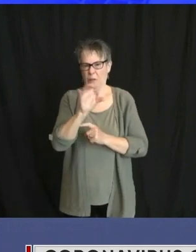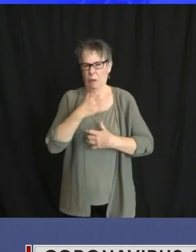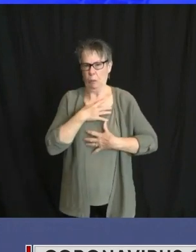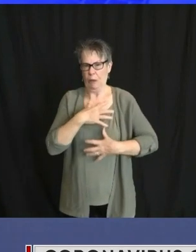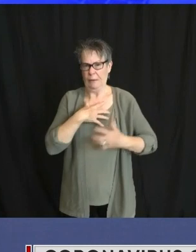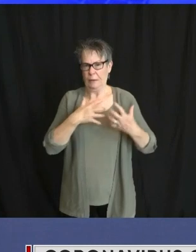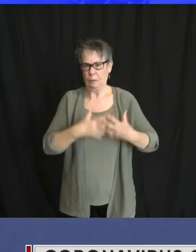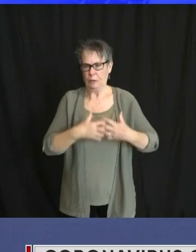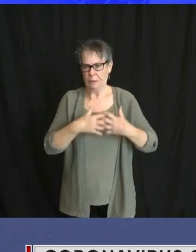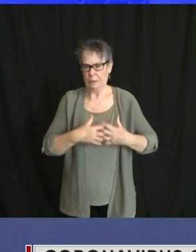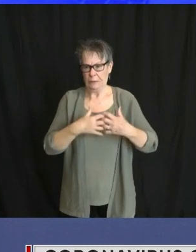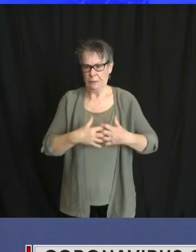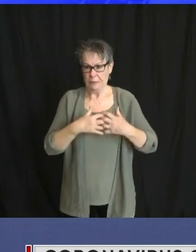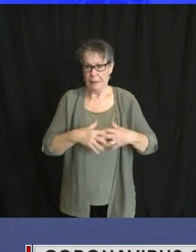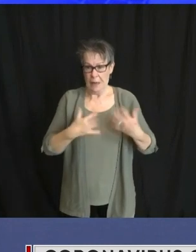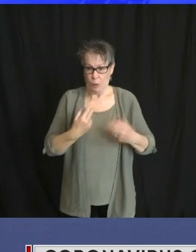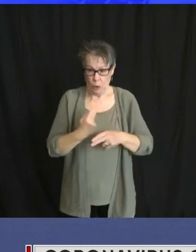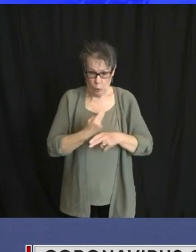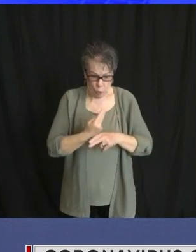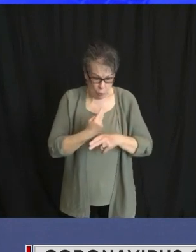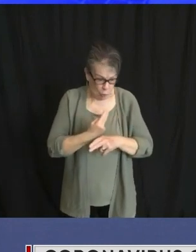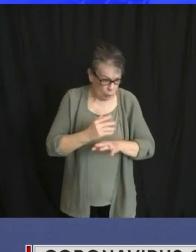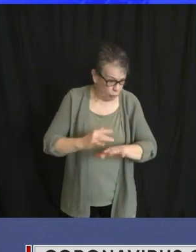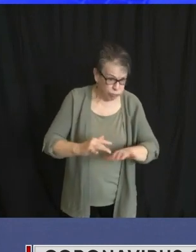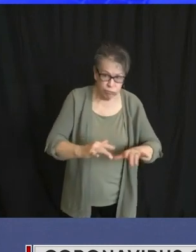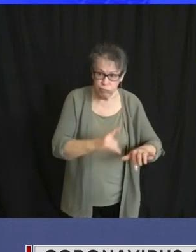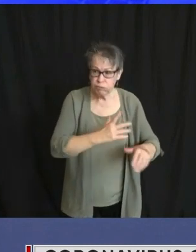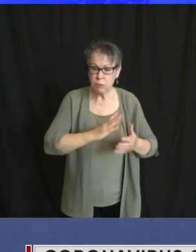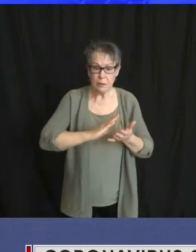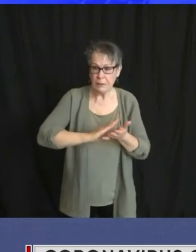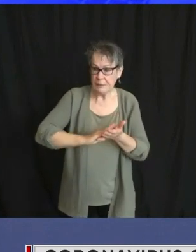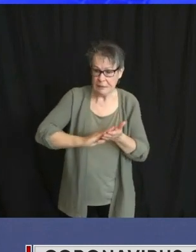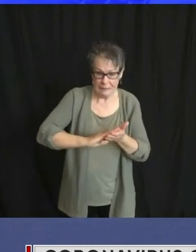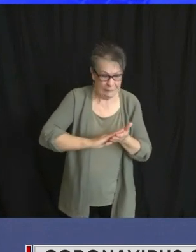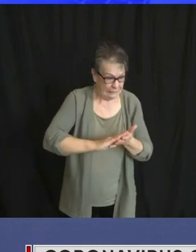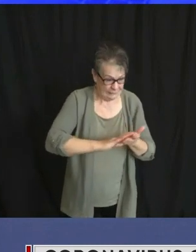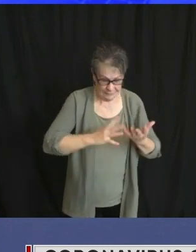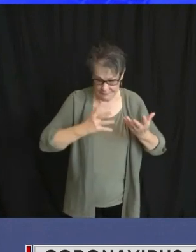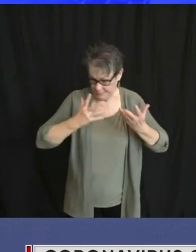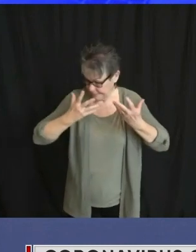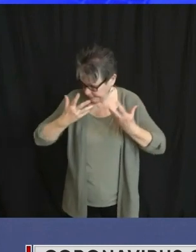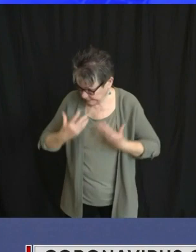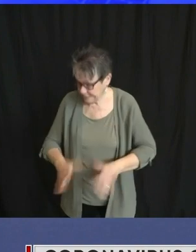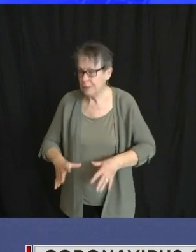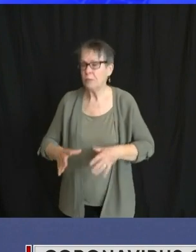AGO HAVE BEEN DISINFECTED AND RETURNED BACK OUT TO CALIFORNIA.